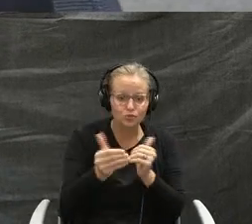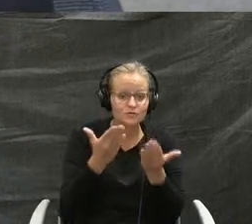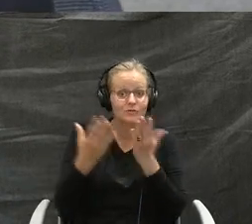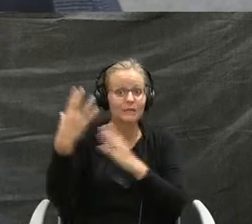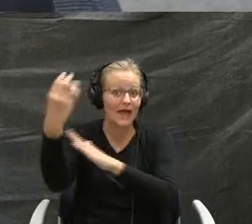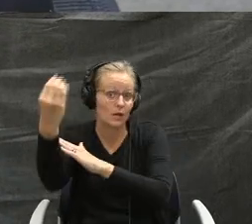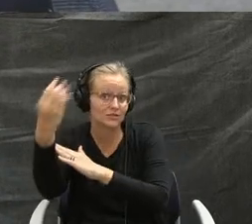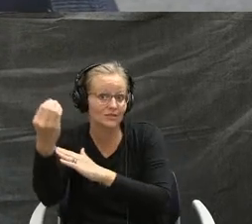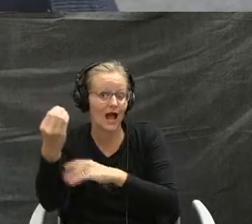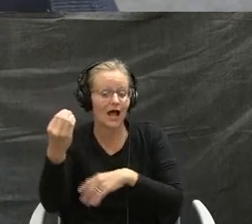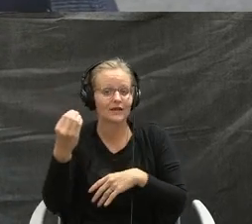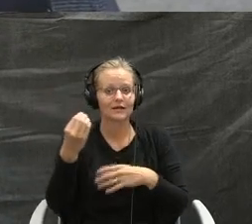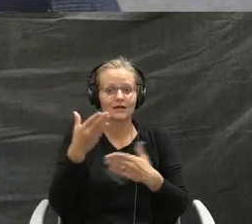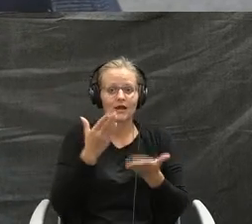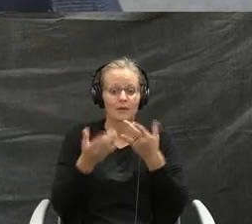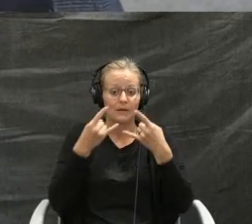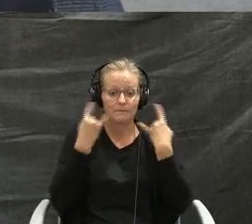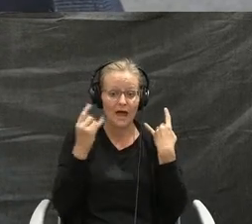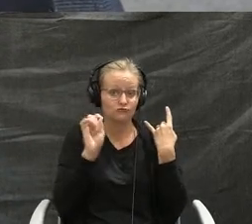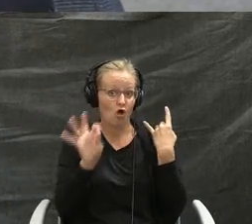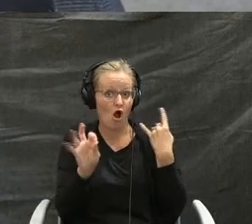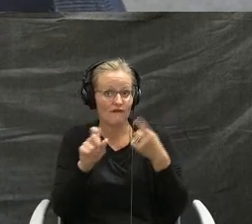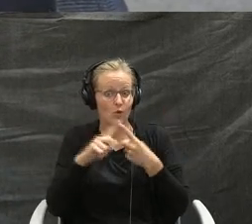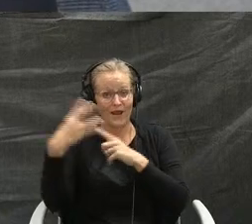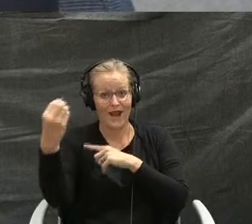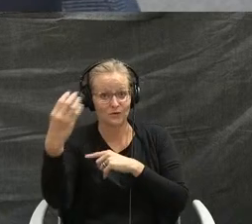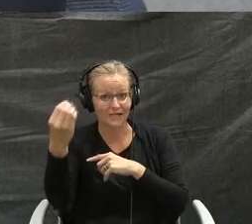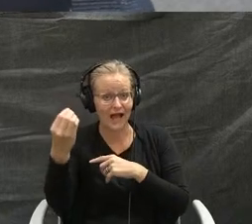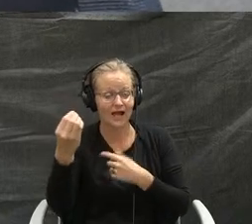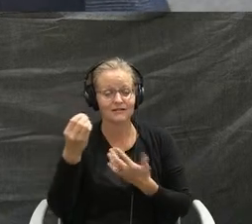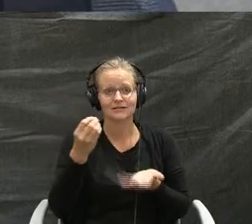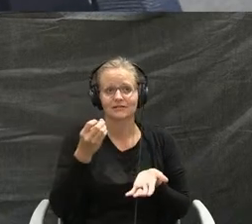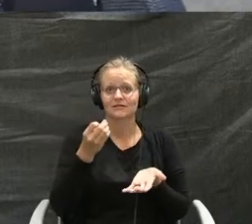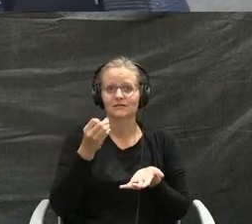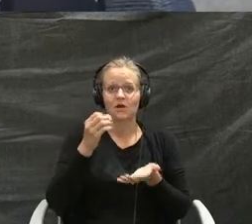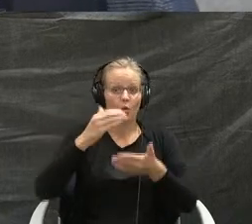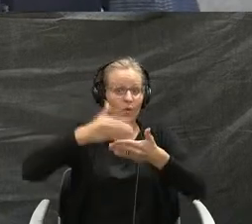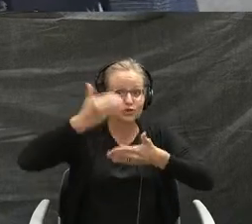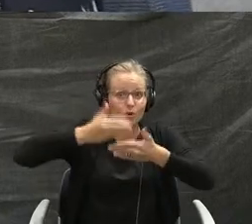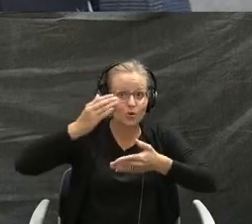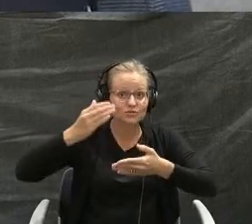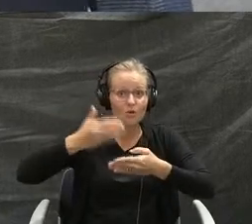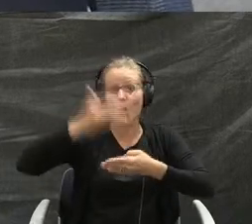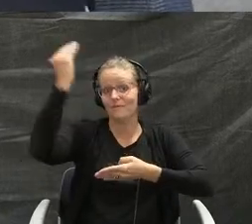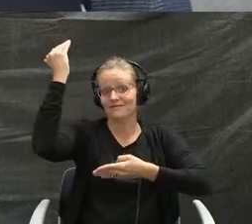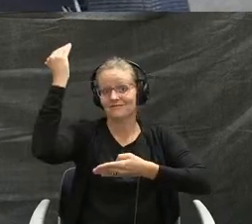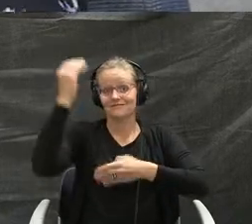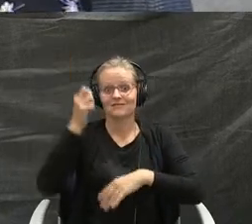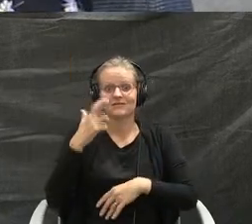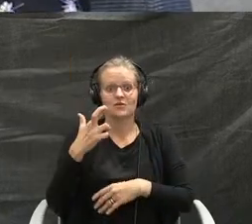calling your volunteer base to support mitigation efforts, such as wiping down tables and helping with social distancing.